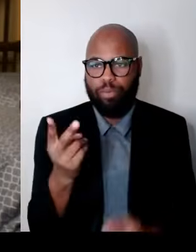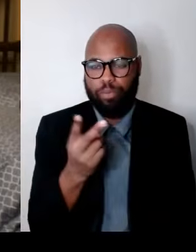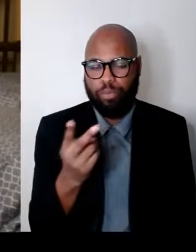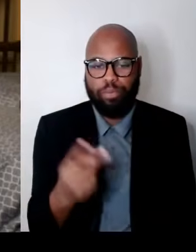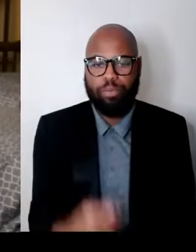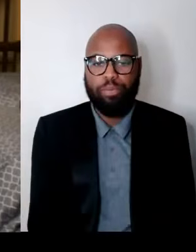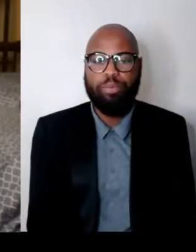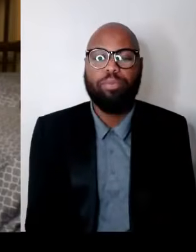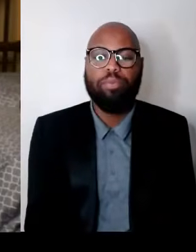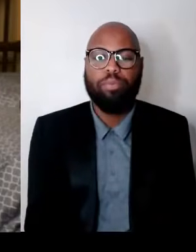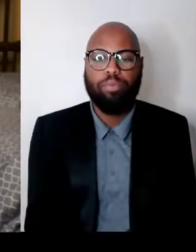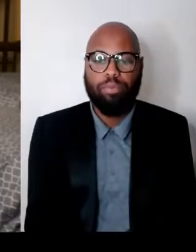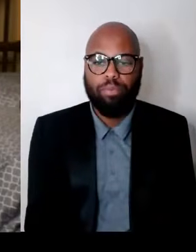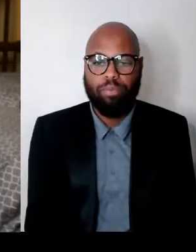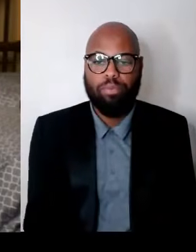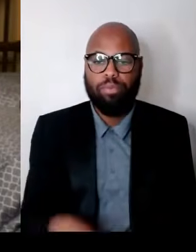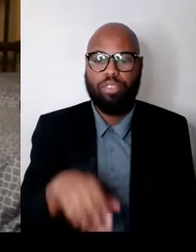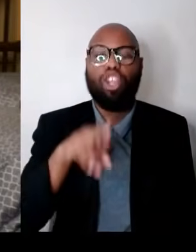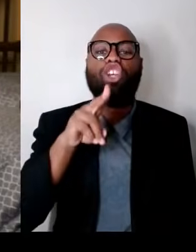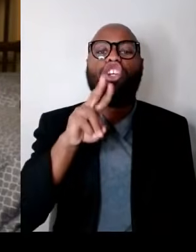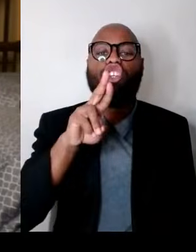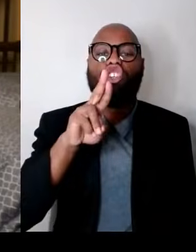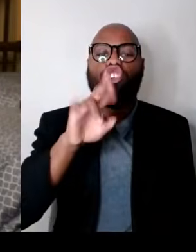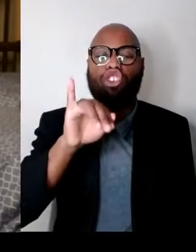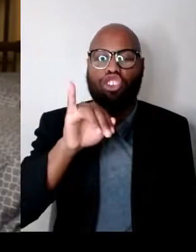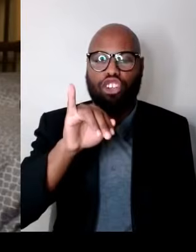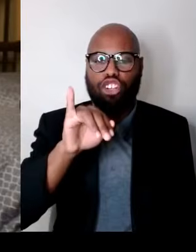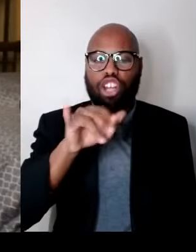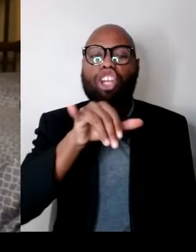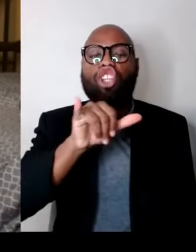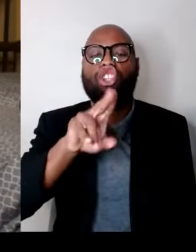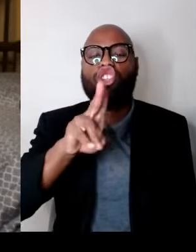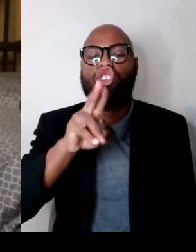Yuri said, "Decolonize your mind and cross borders."